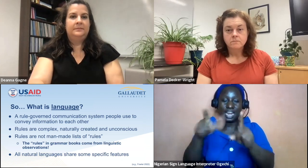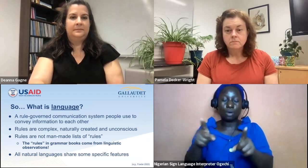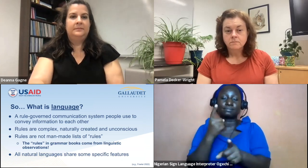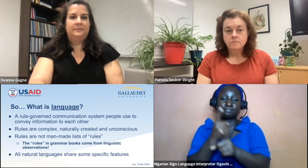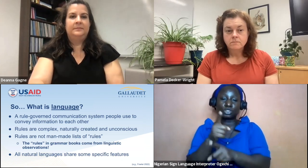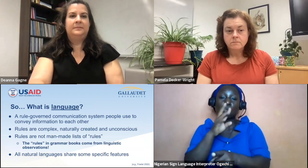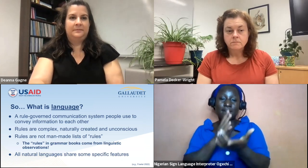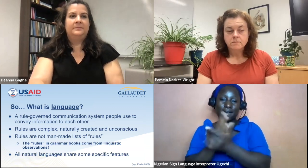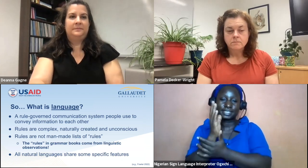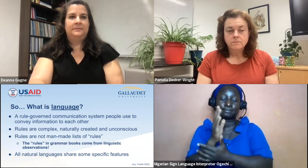you want to take this one Vienna.